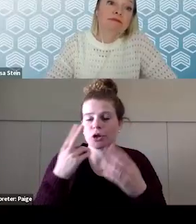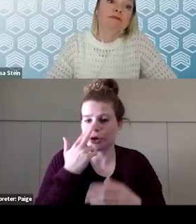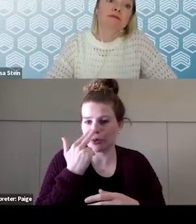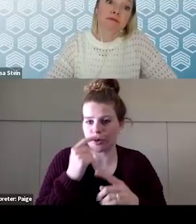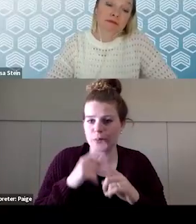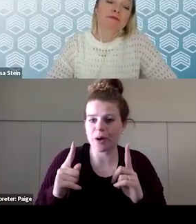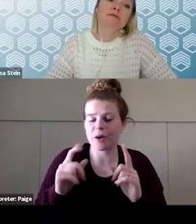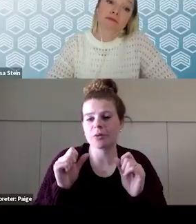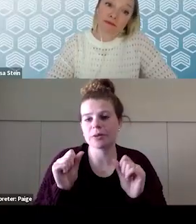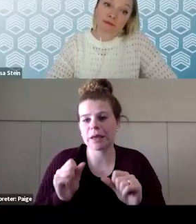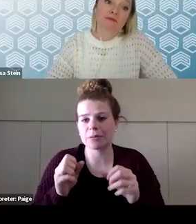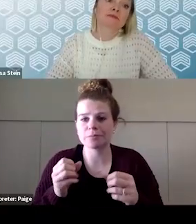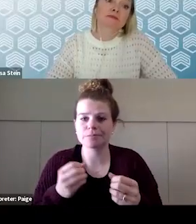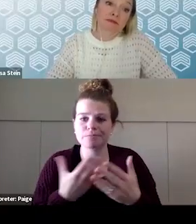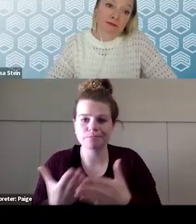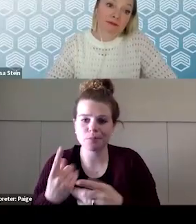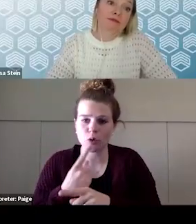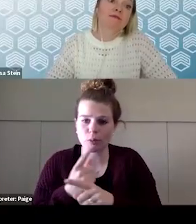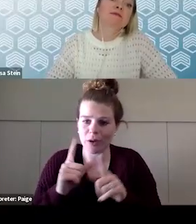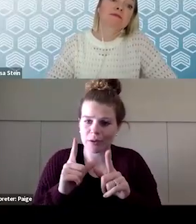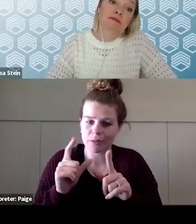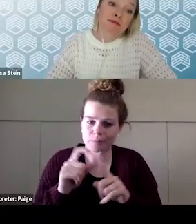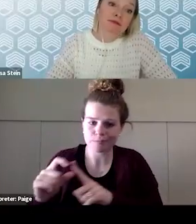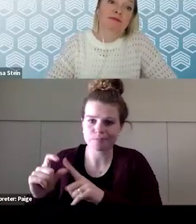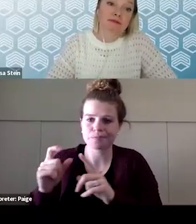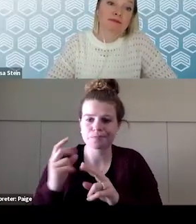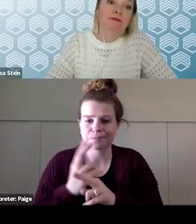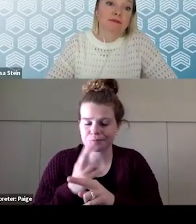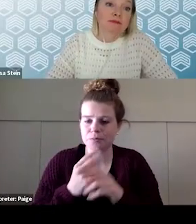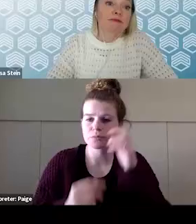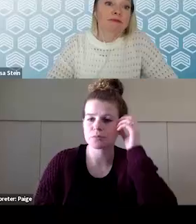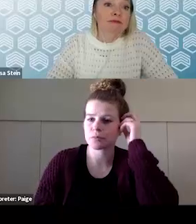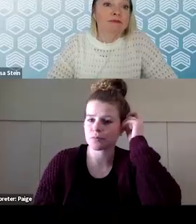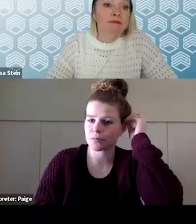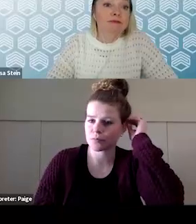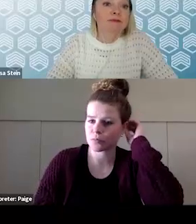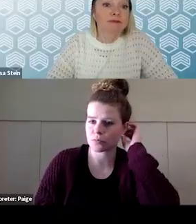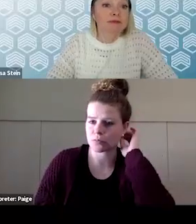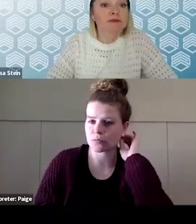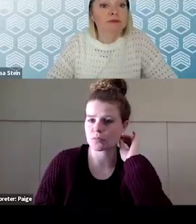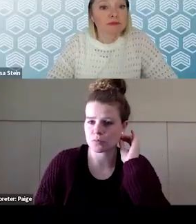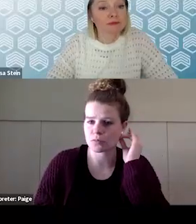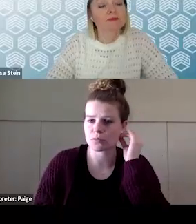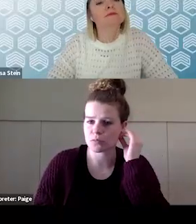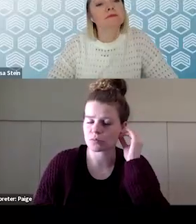And so there is a lot of things that can be used as a connection point.